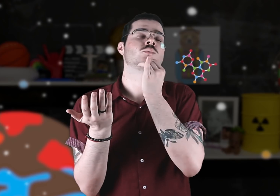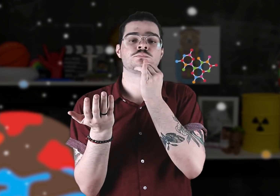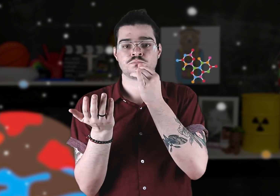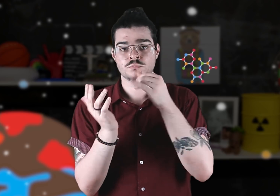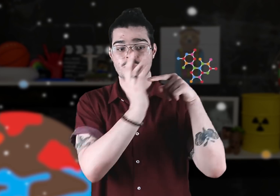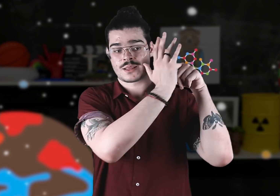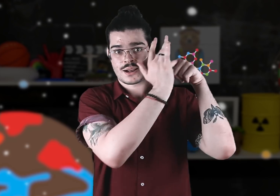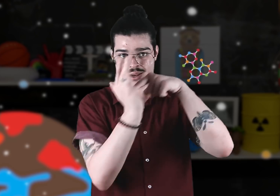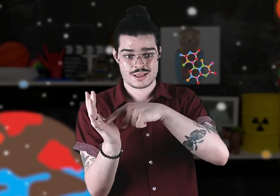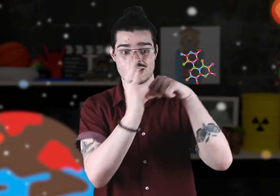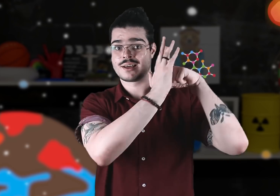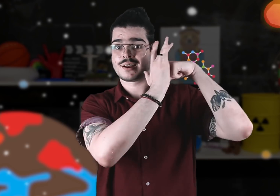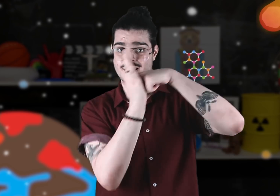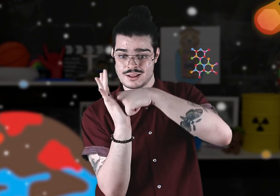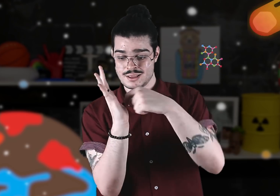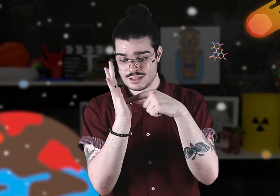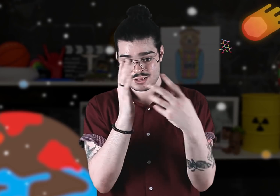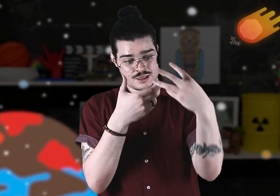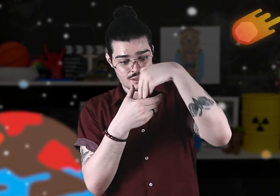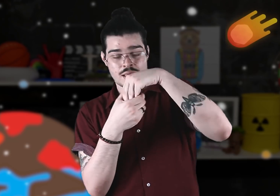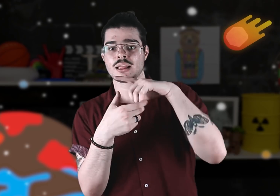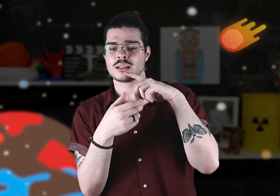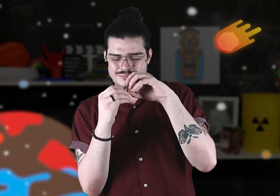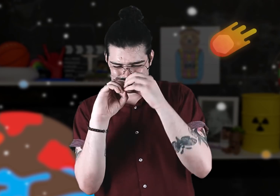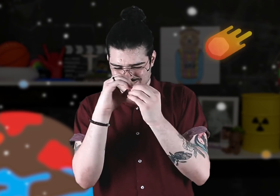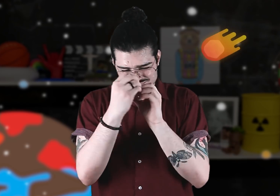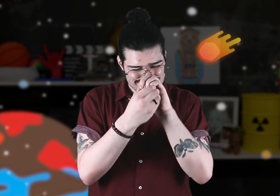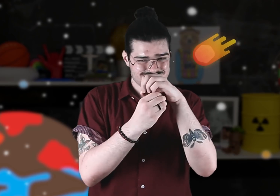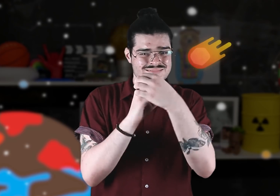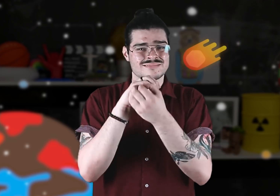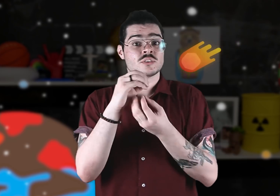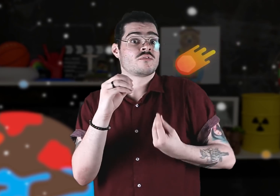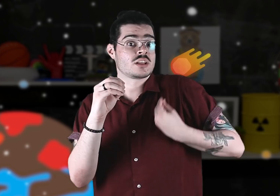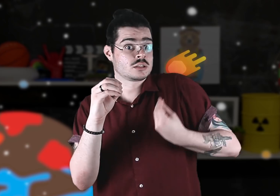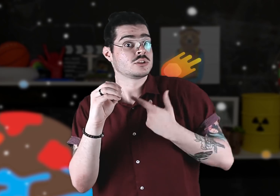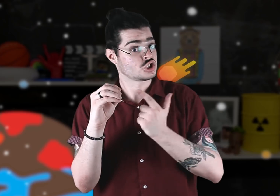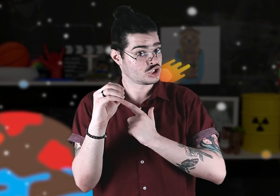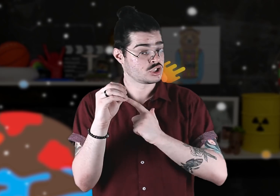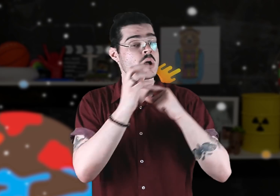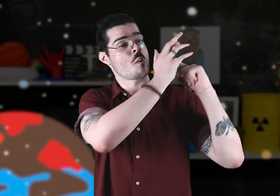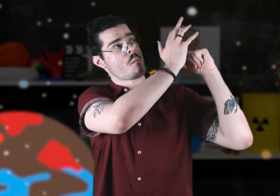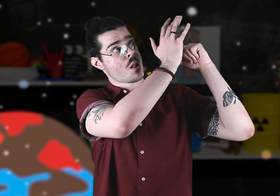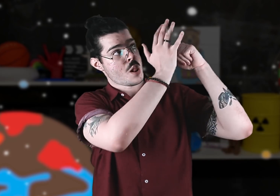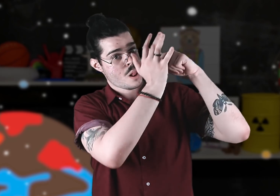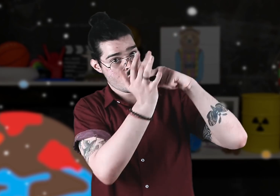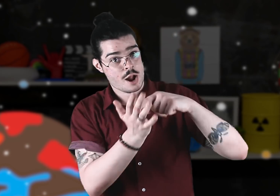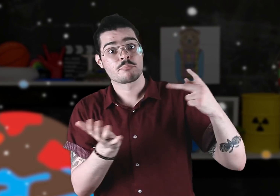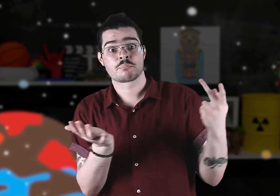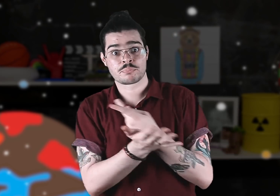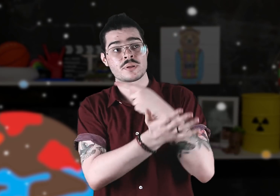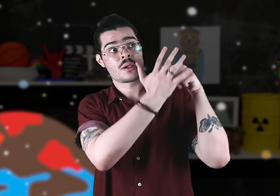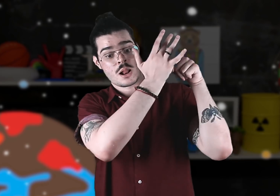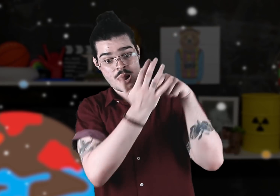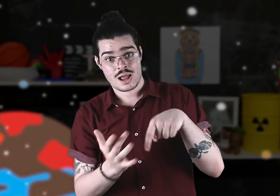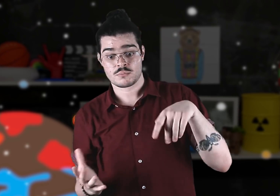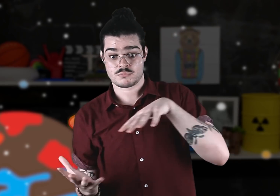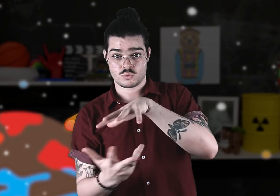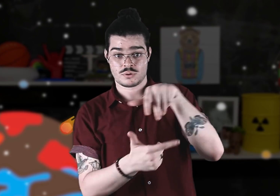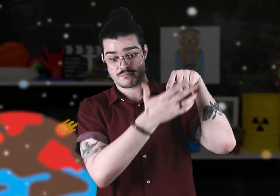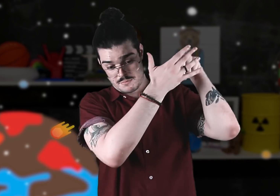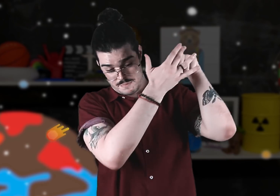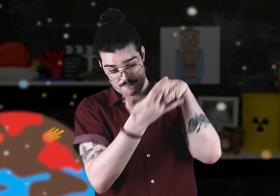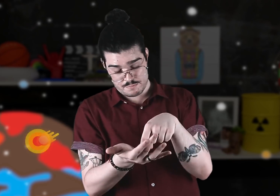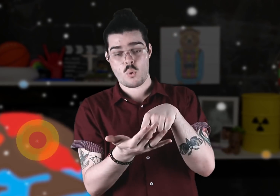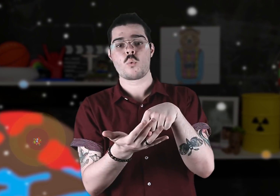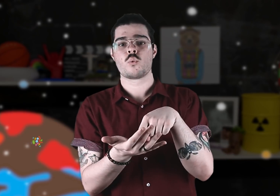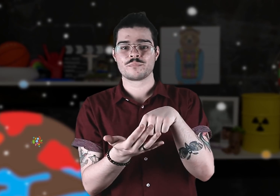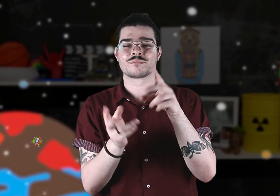that came inside meteors and asteroids that fell on Earth,